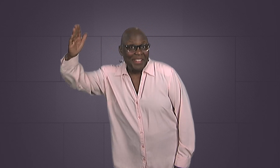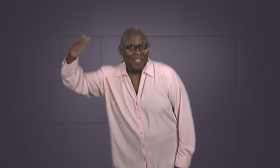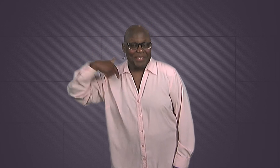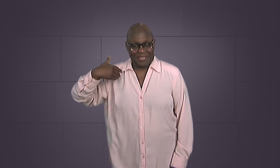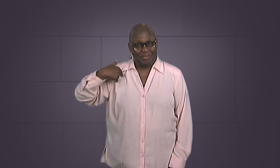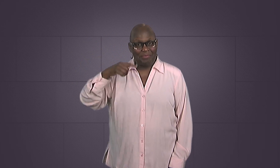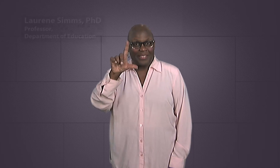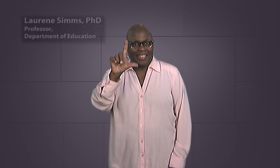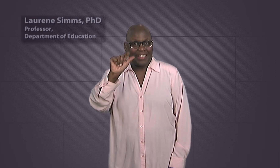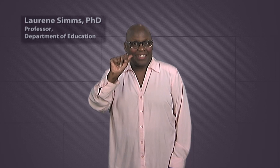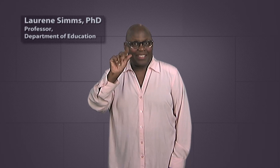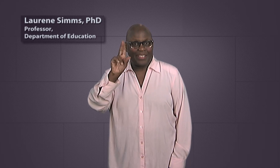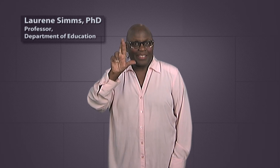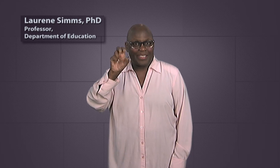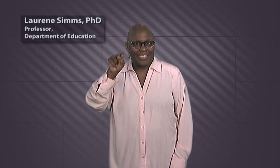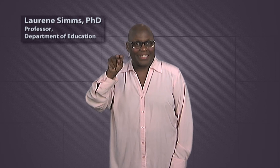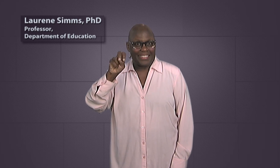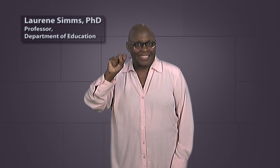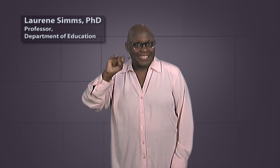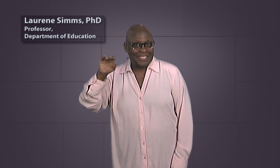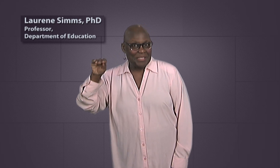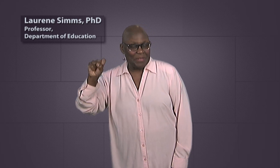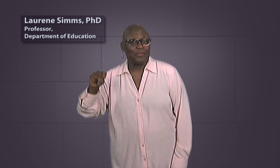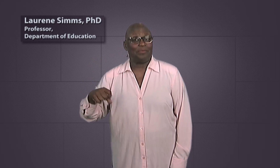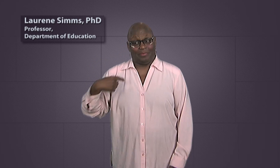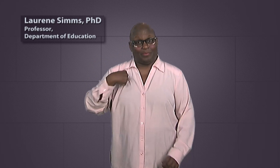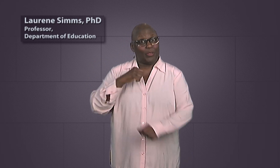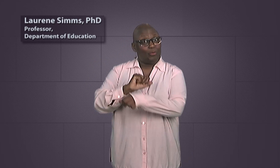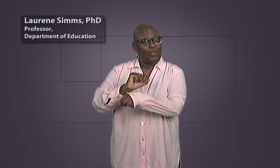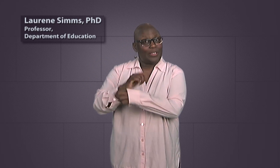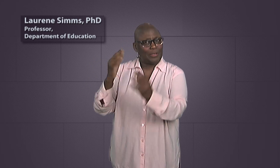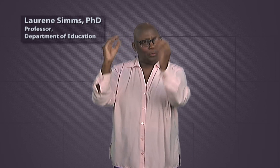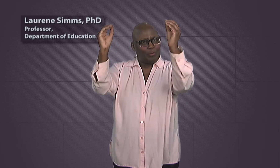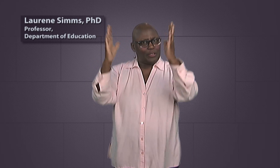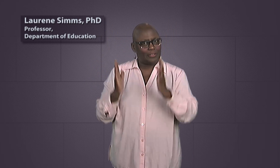Hello! I am Laurene Simms. I am a professor